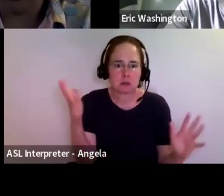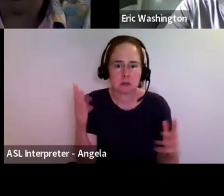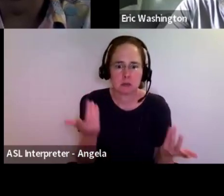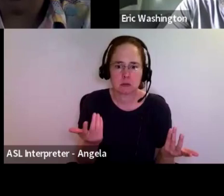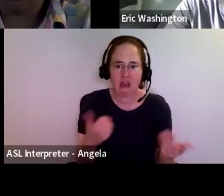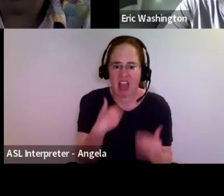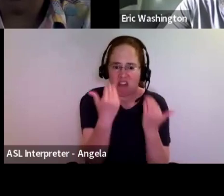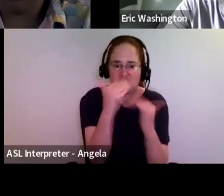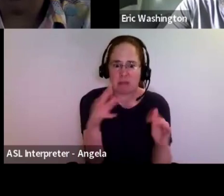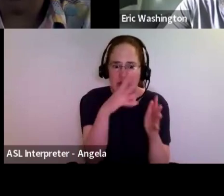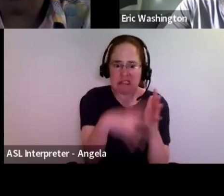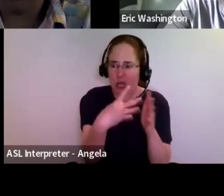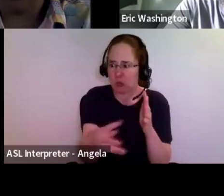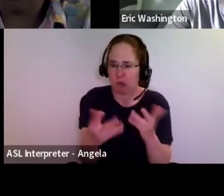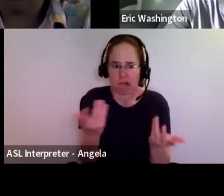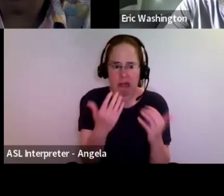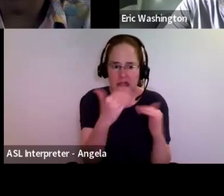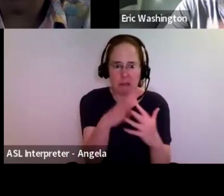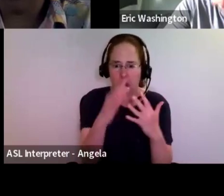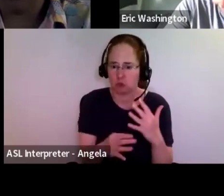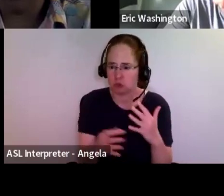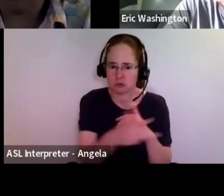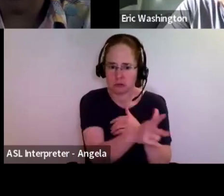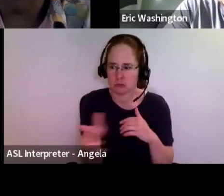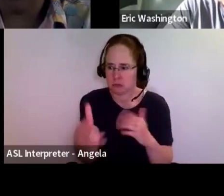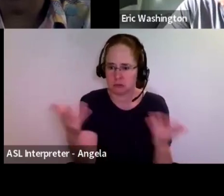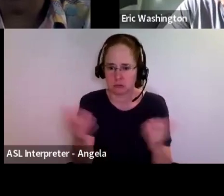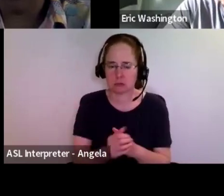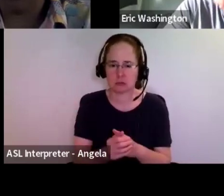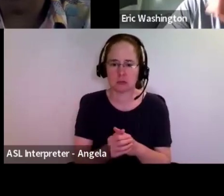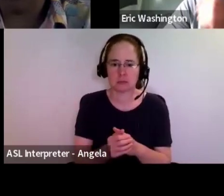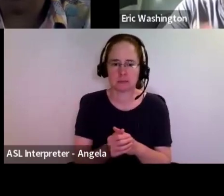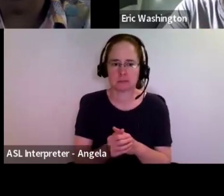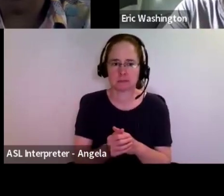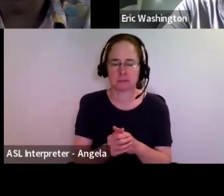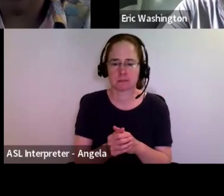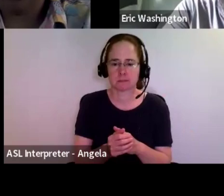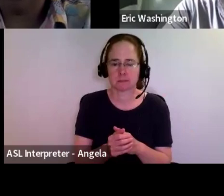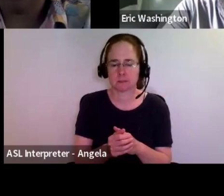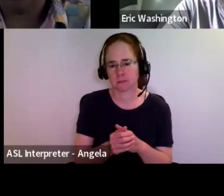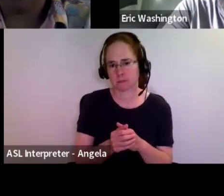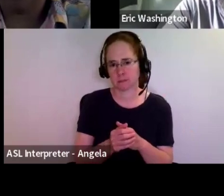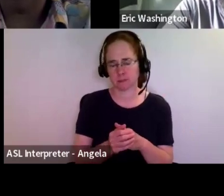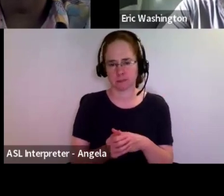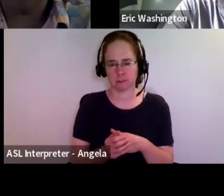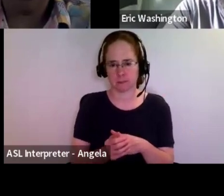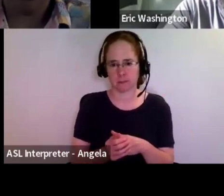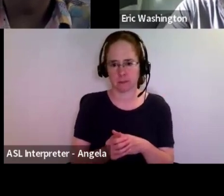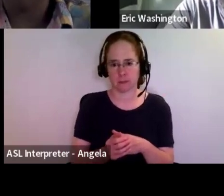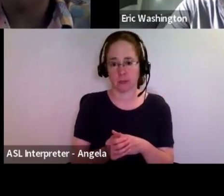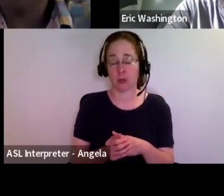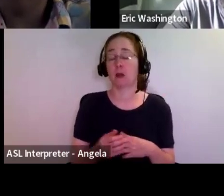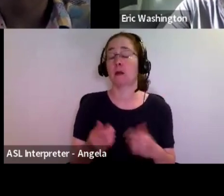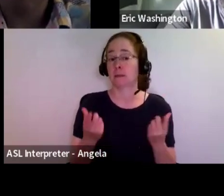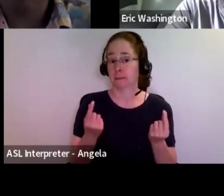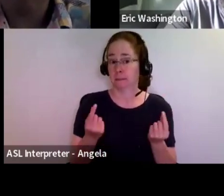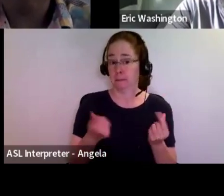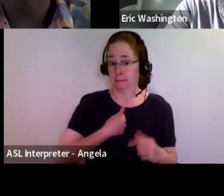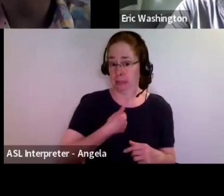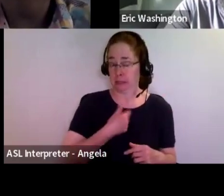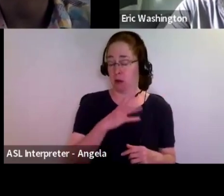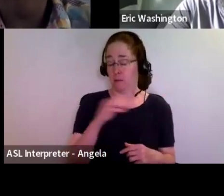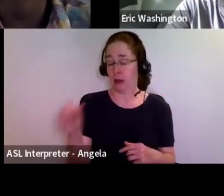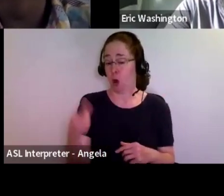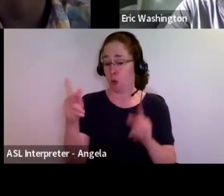like, very limited routes. So me and another person from people